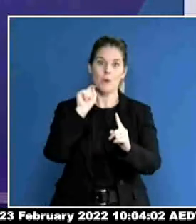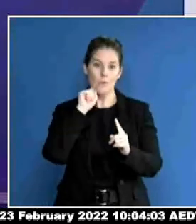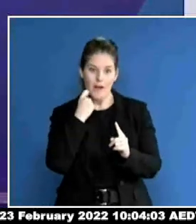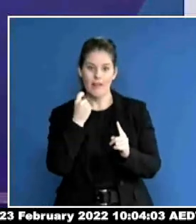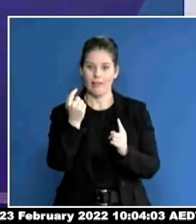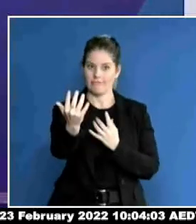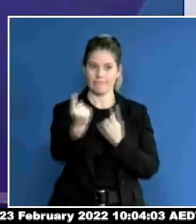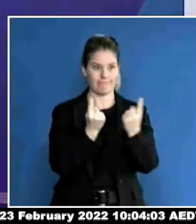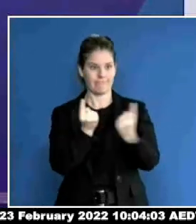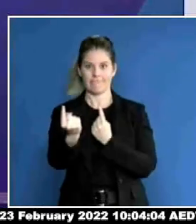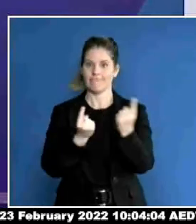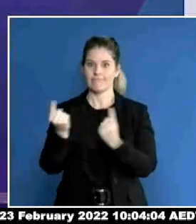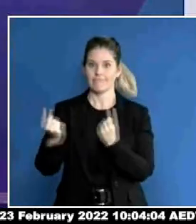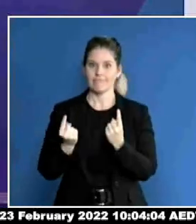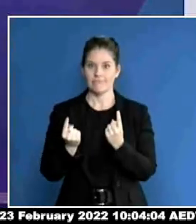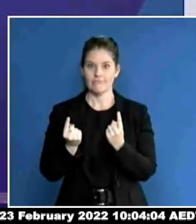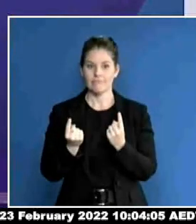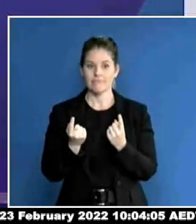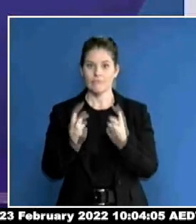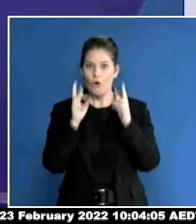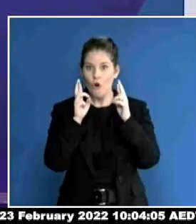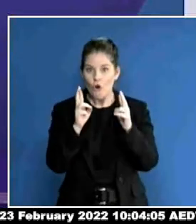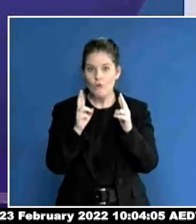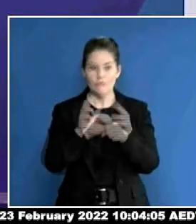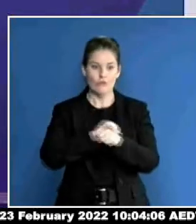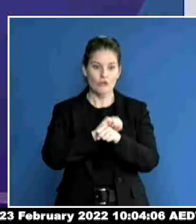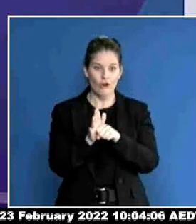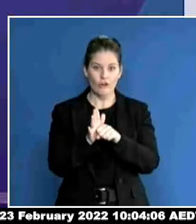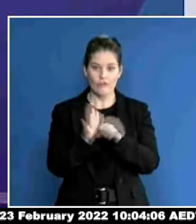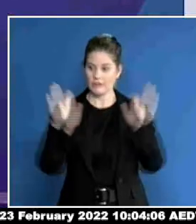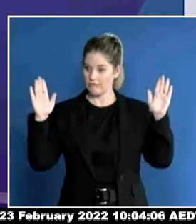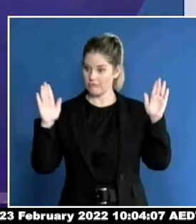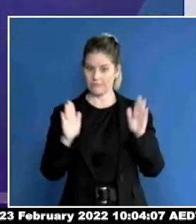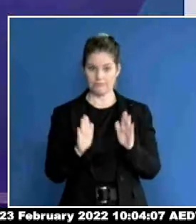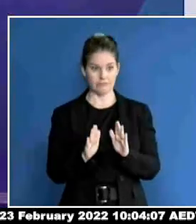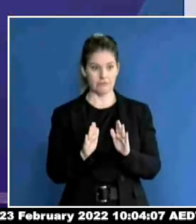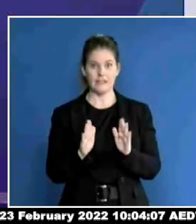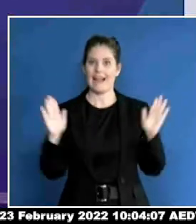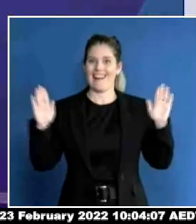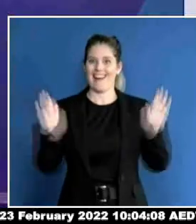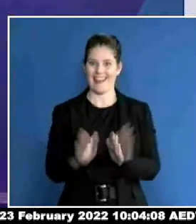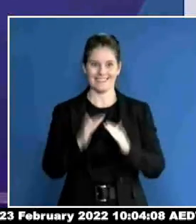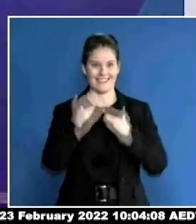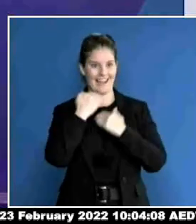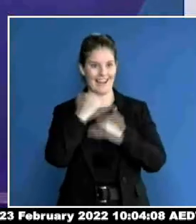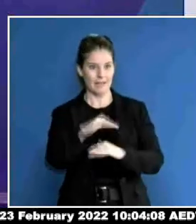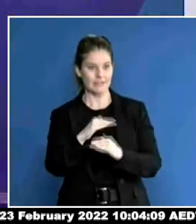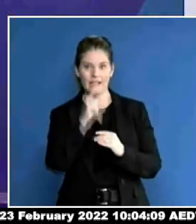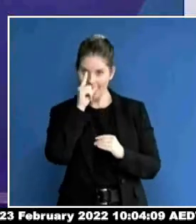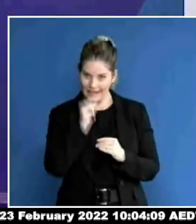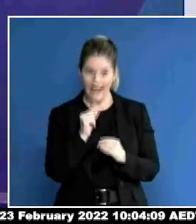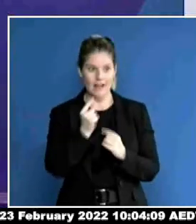lifted, we will be able to conduct Public hearings in states and territories that we have not yet visited.